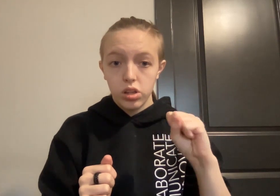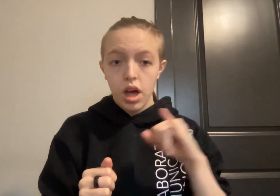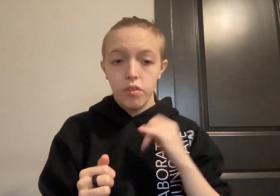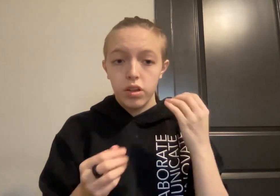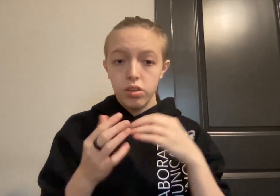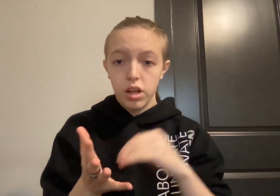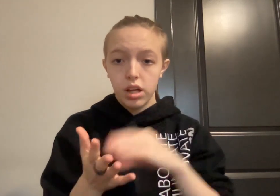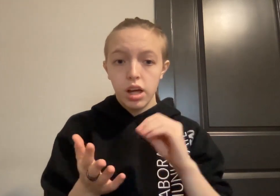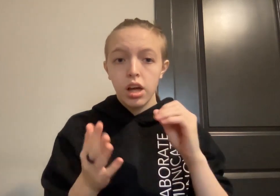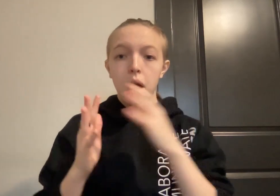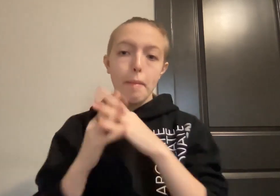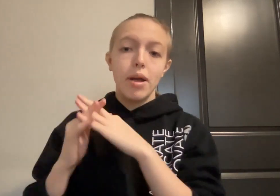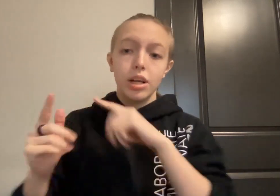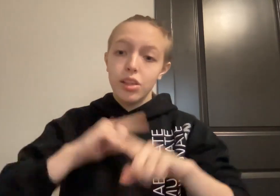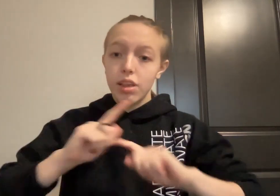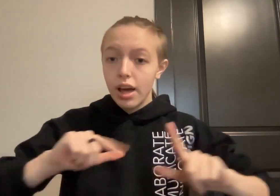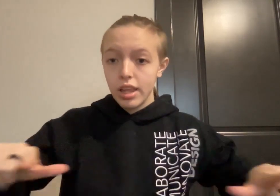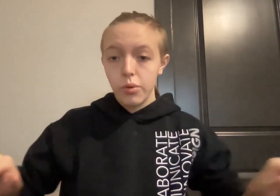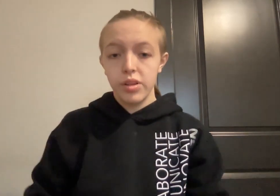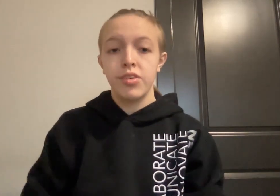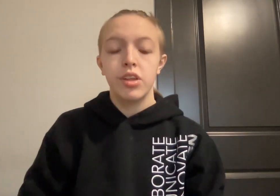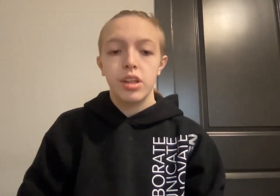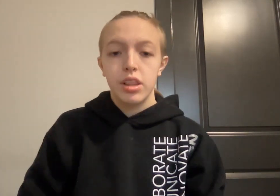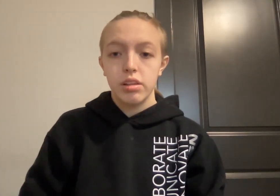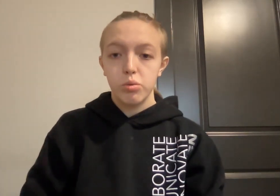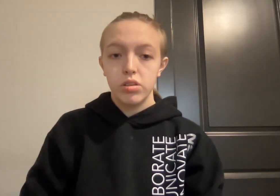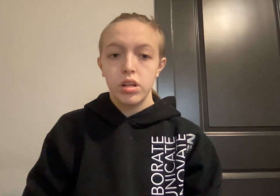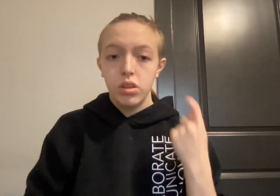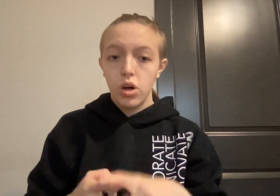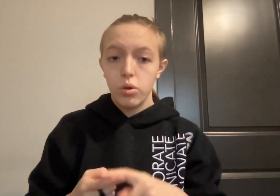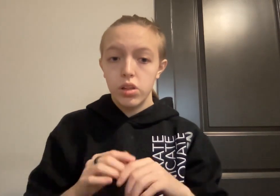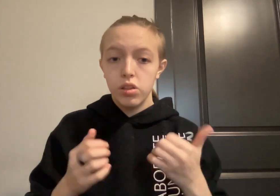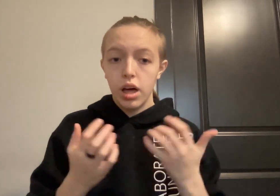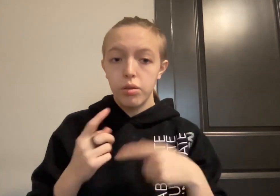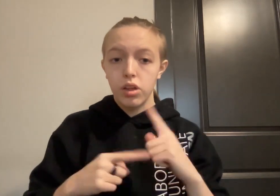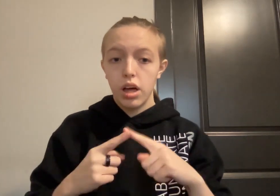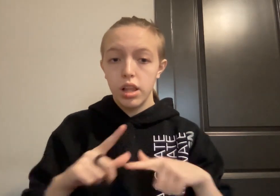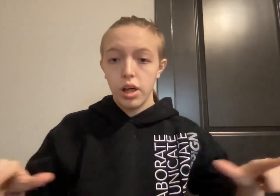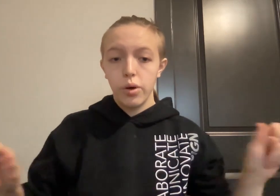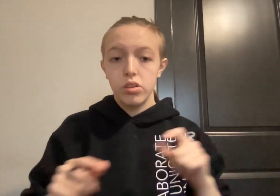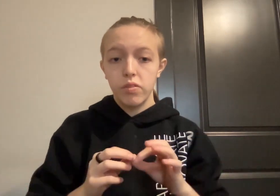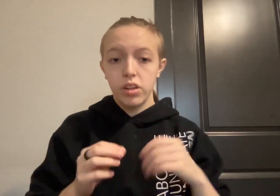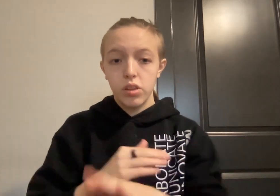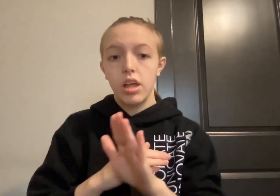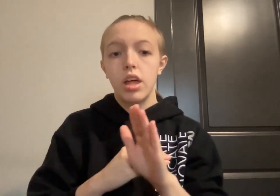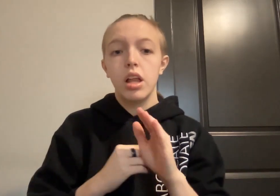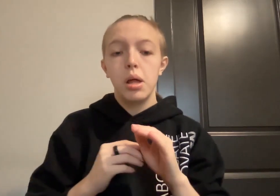I've been studying American Sign Language and noticed how sign language fits in